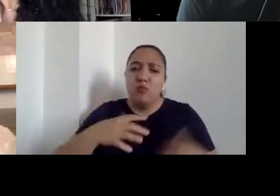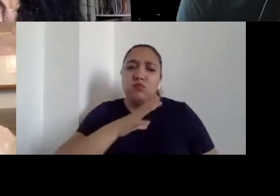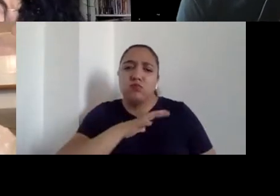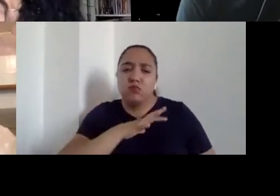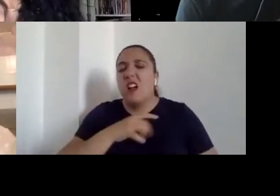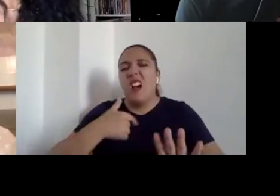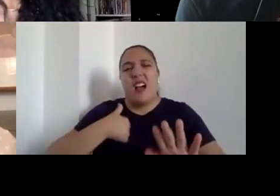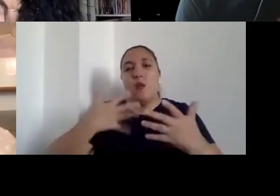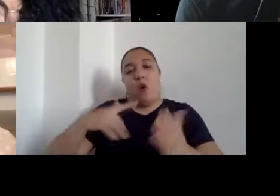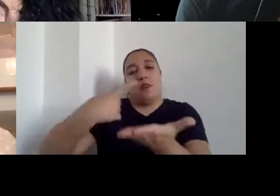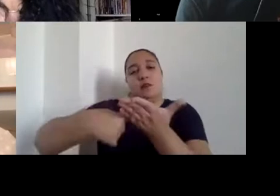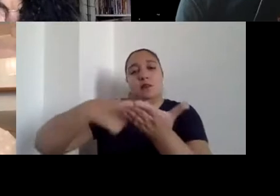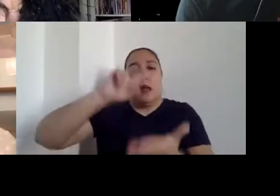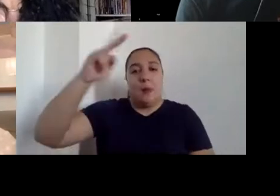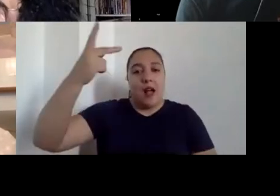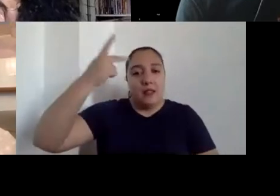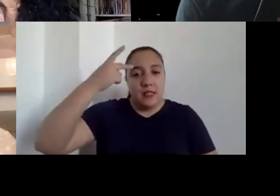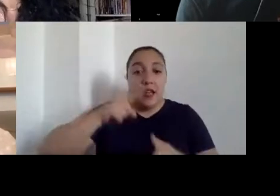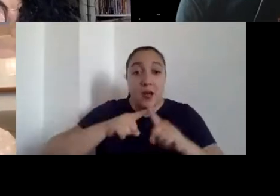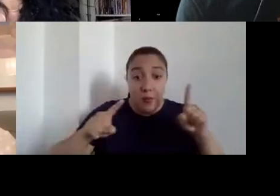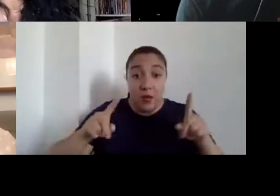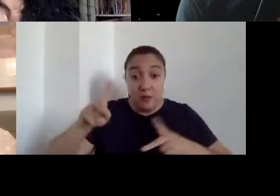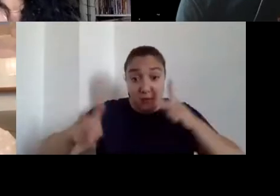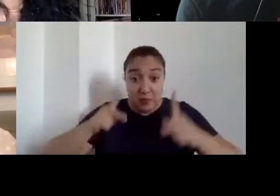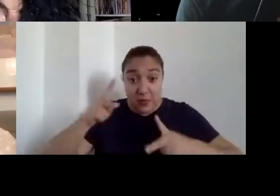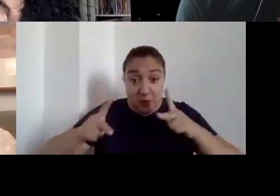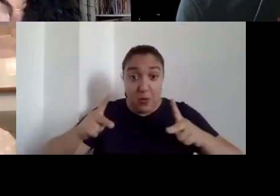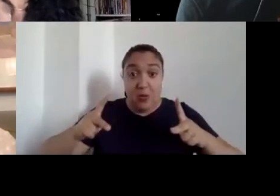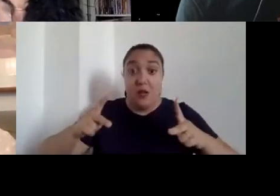are other models but I don't know how to do it in this country.